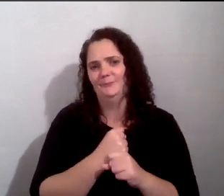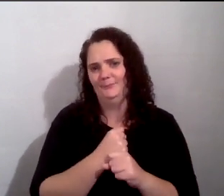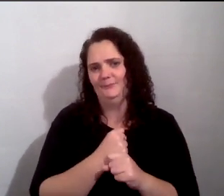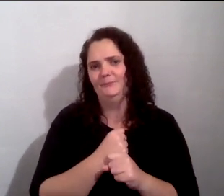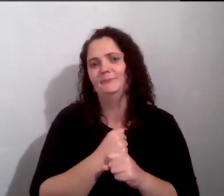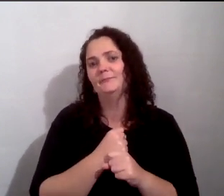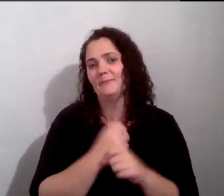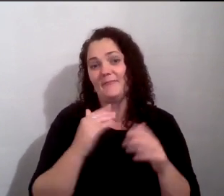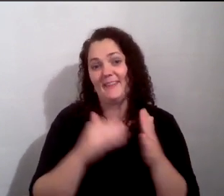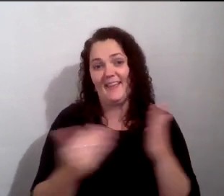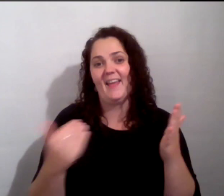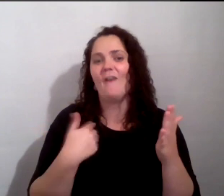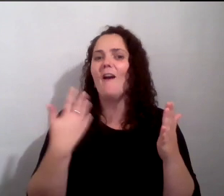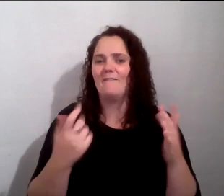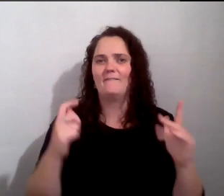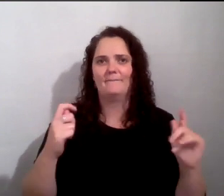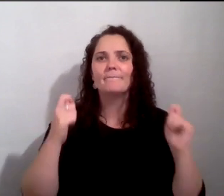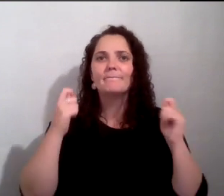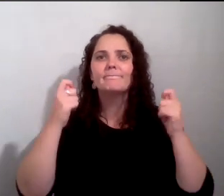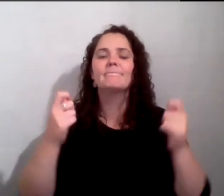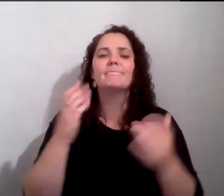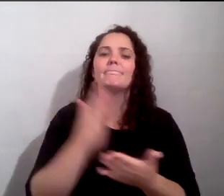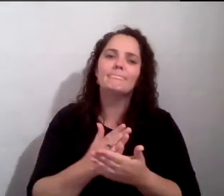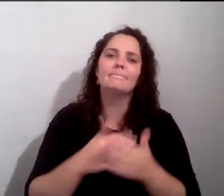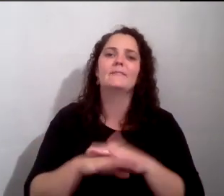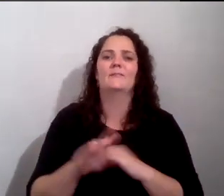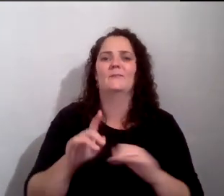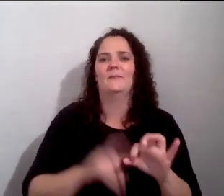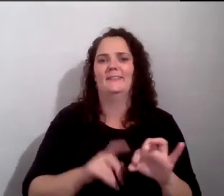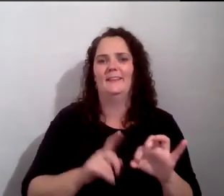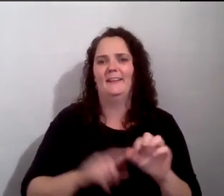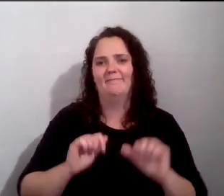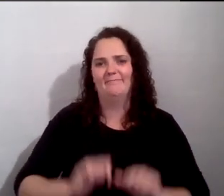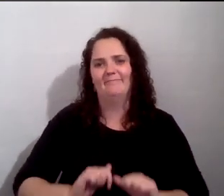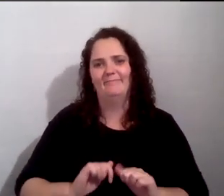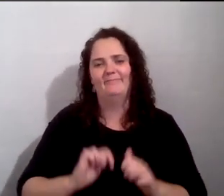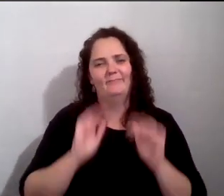which is a great and a wonderful achievement for that Collection.